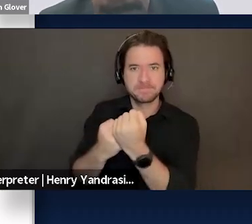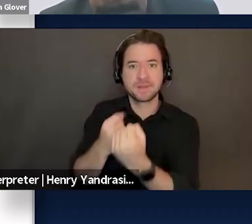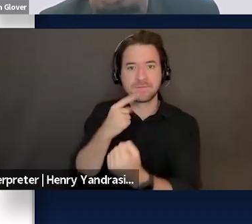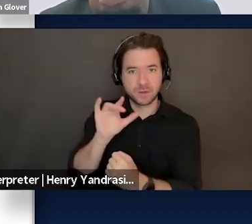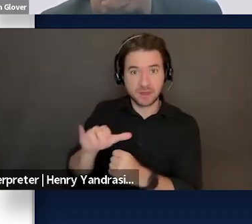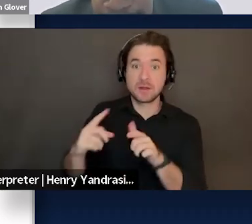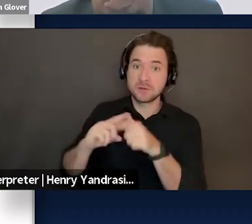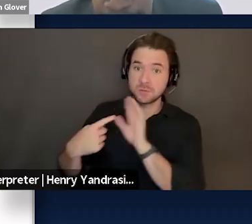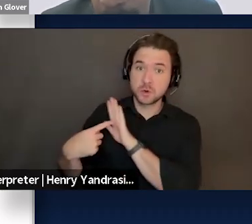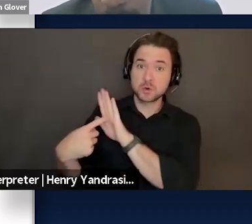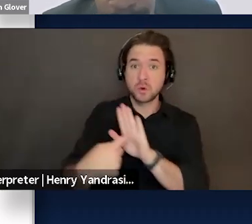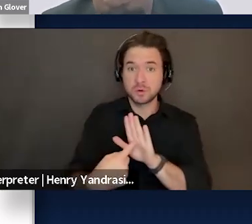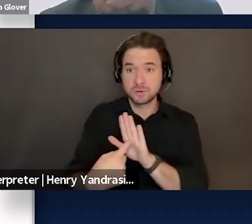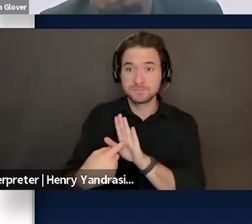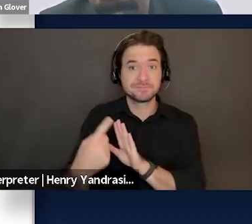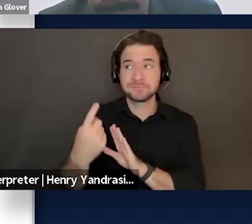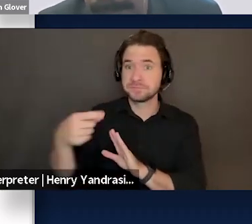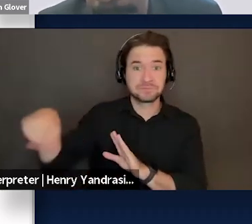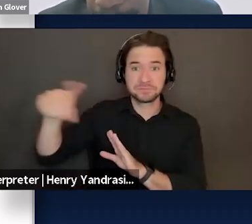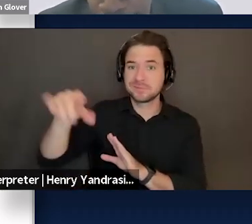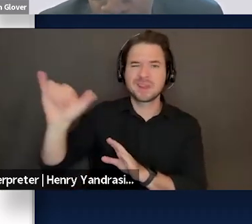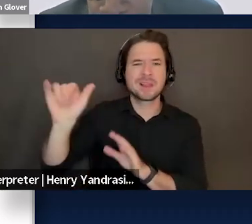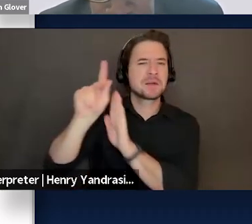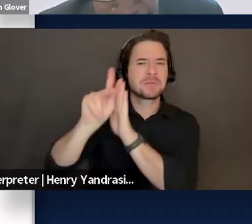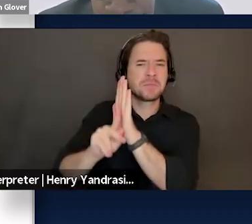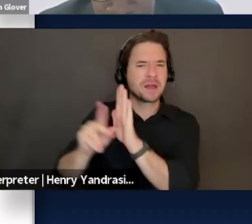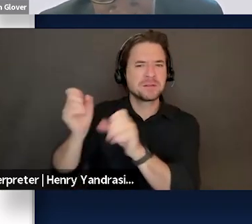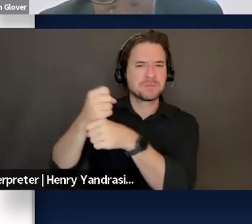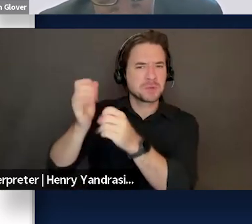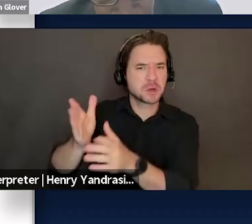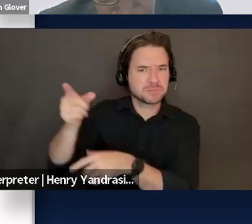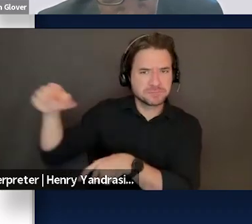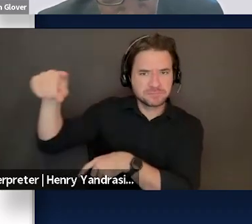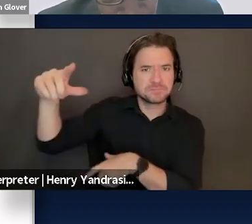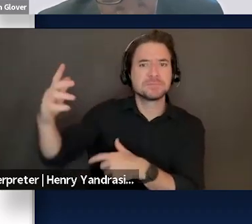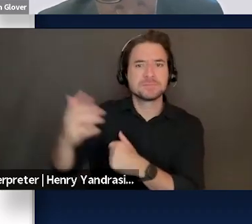show this… to whoever, like a policy… code maker.